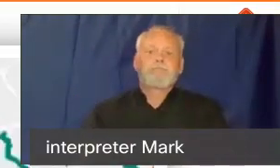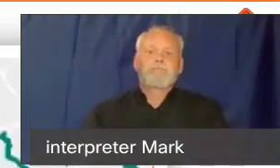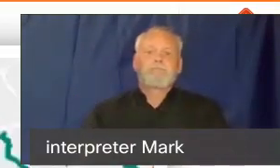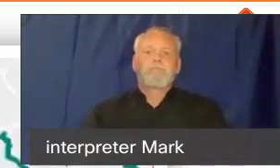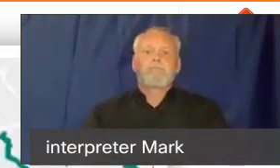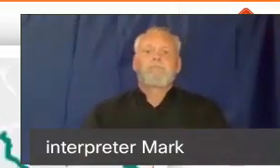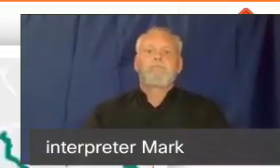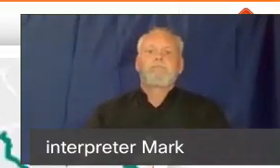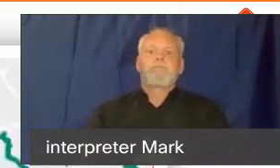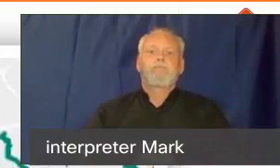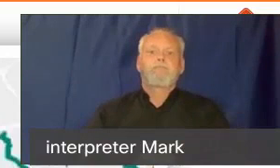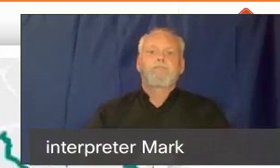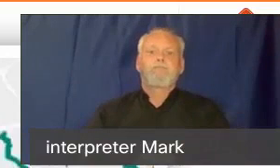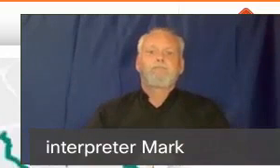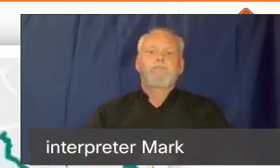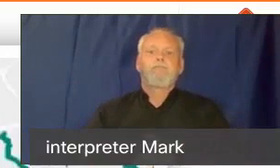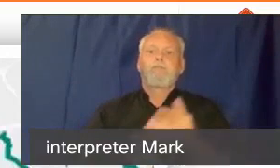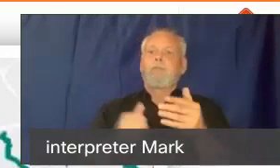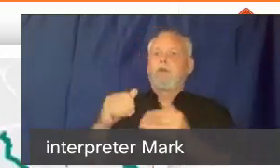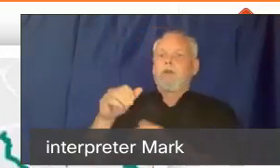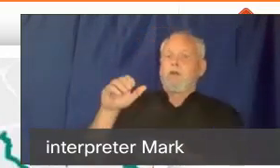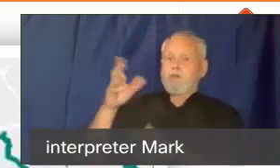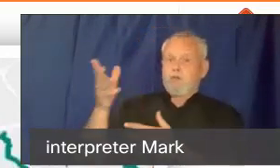Mike, would you like to start the project background?